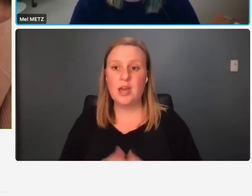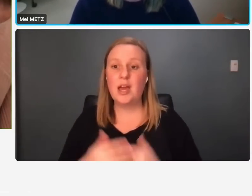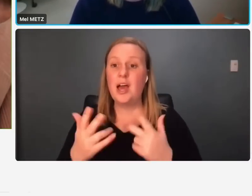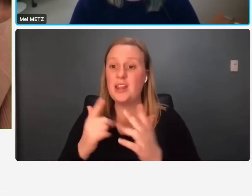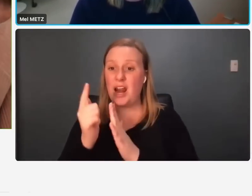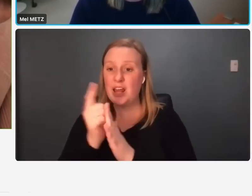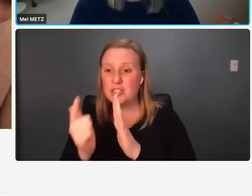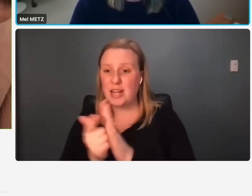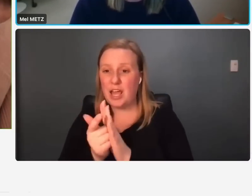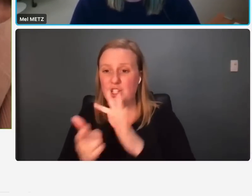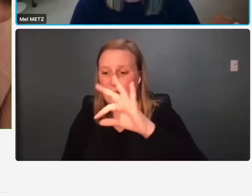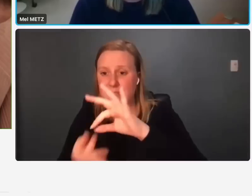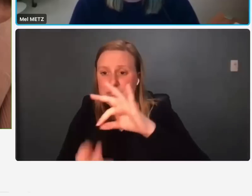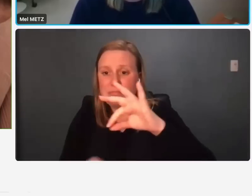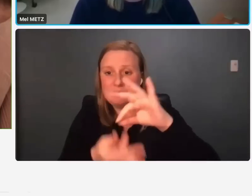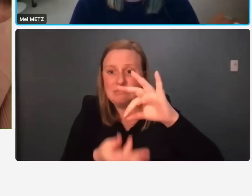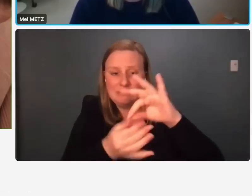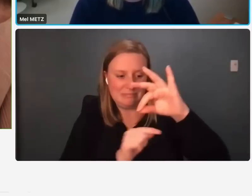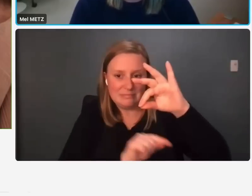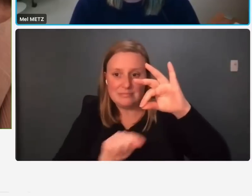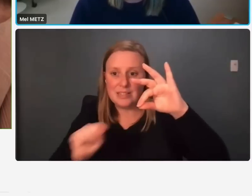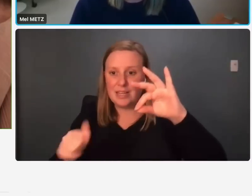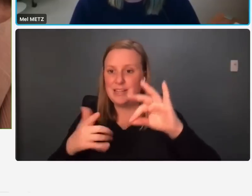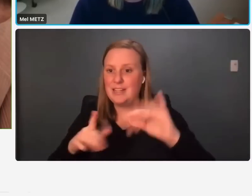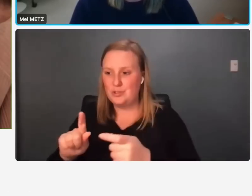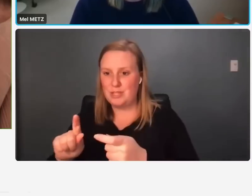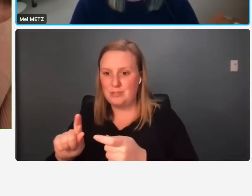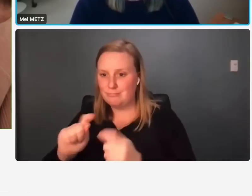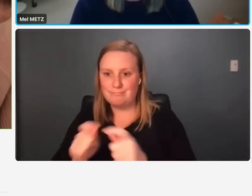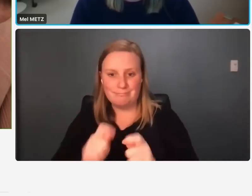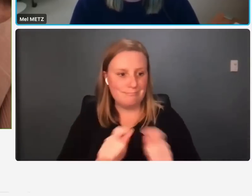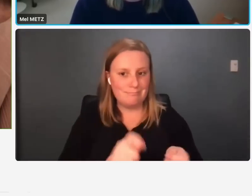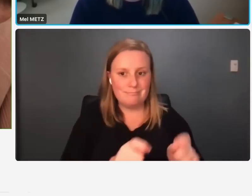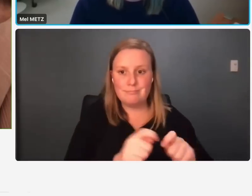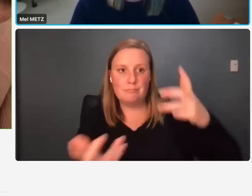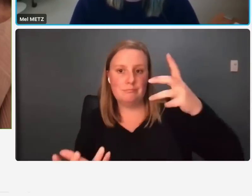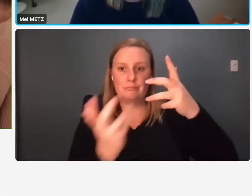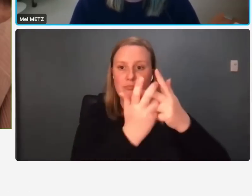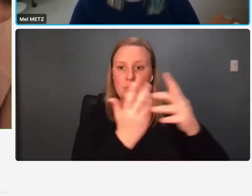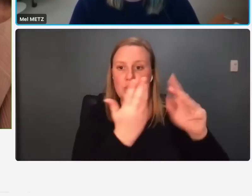also going to need to be redrafted to fit into the new legislative framework and that's currently over